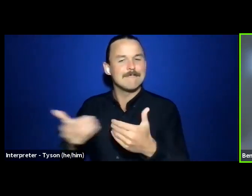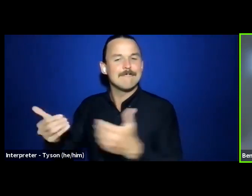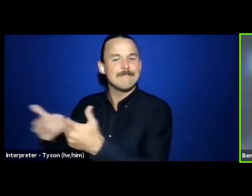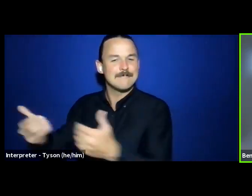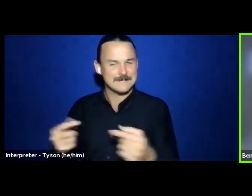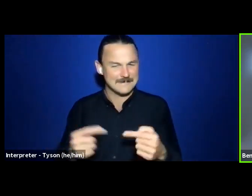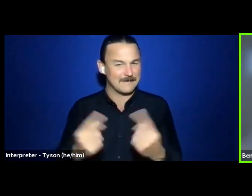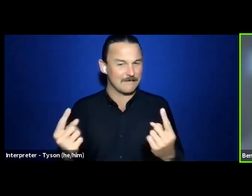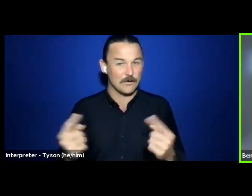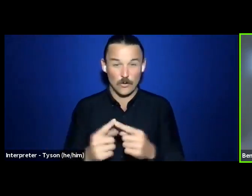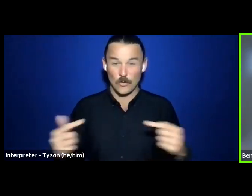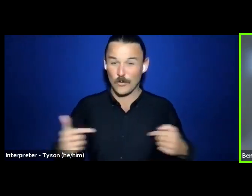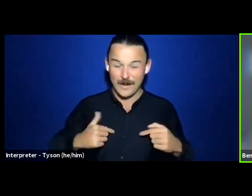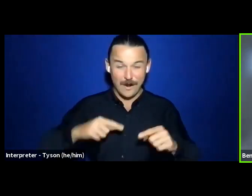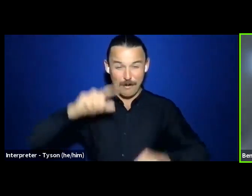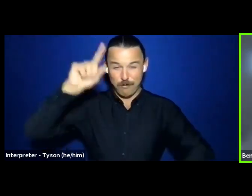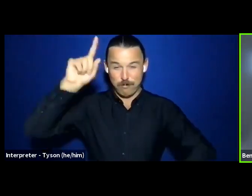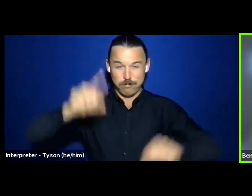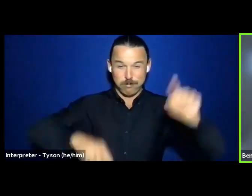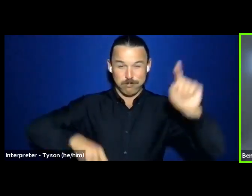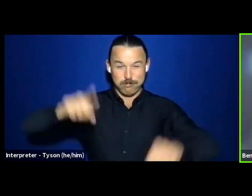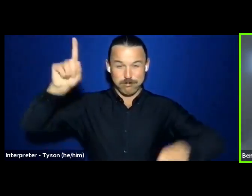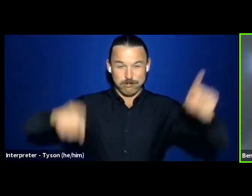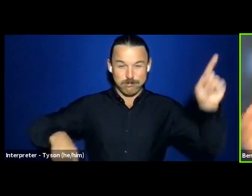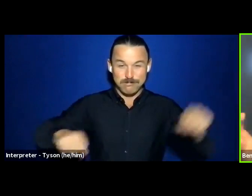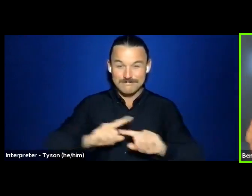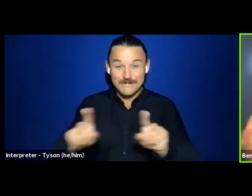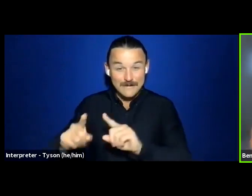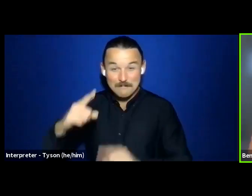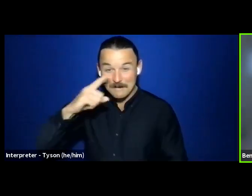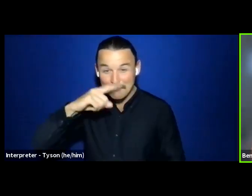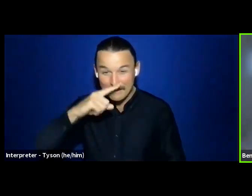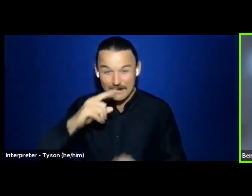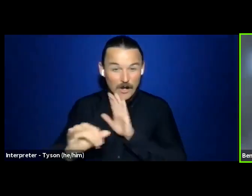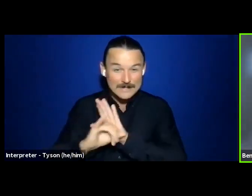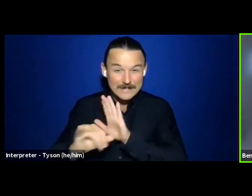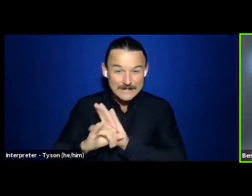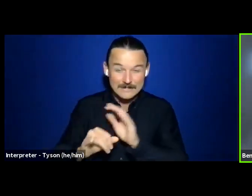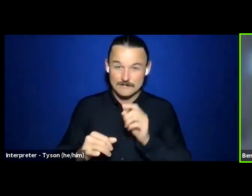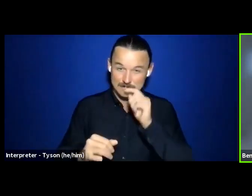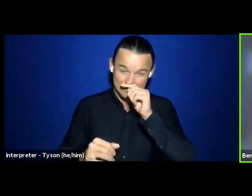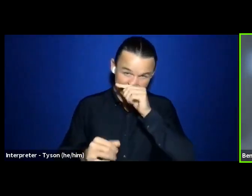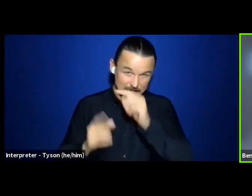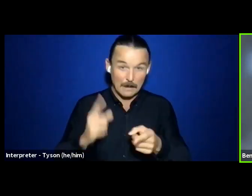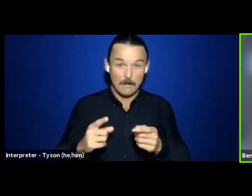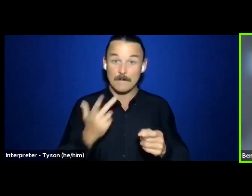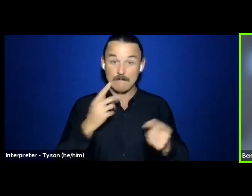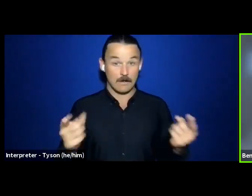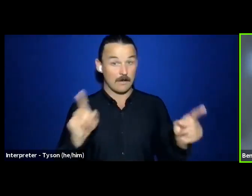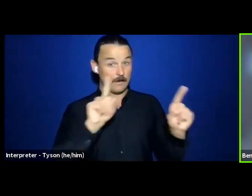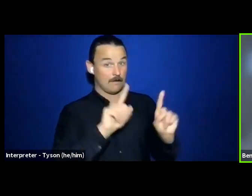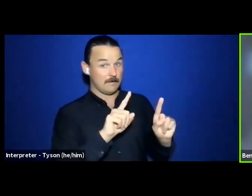each distinct and different. t. We are a hodgepodge t. We are a hodgepodge of different people and identities we sometimes clash we might look strange side by side but we